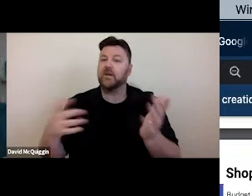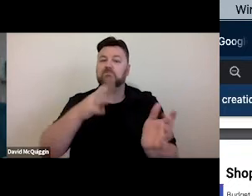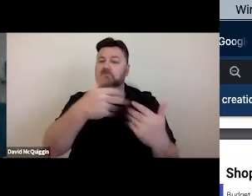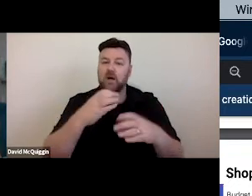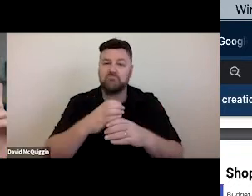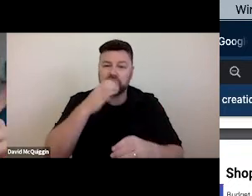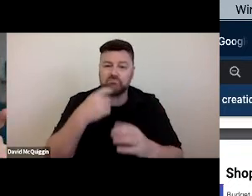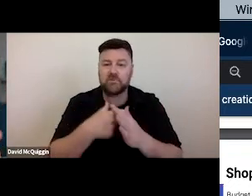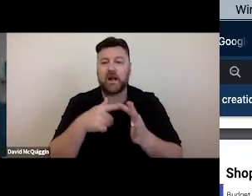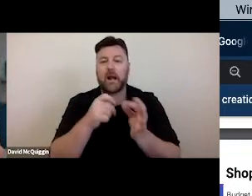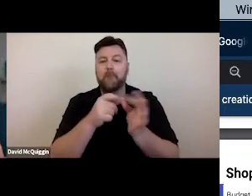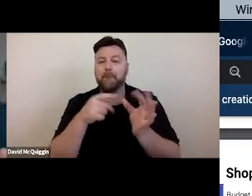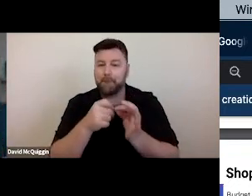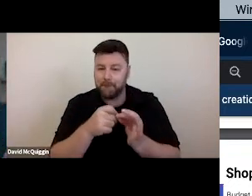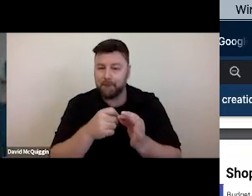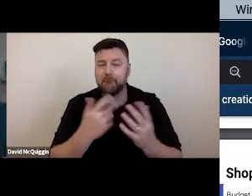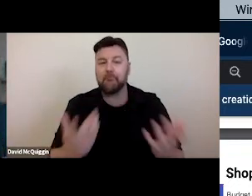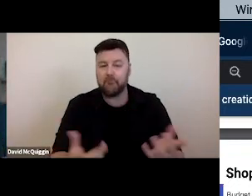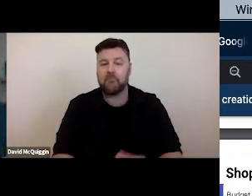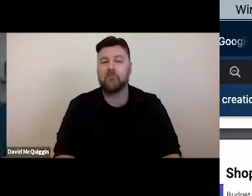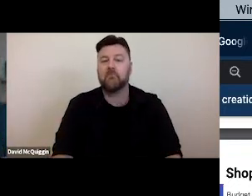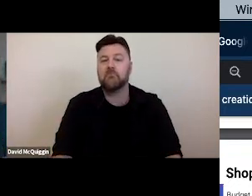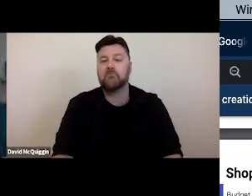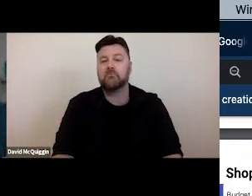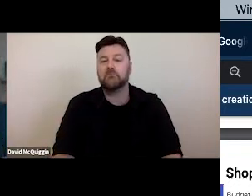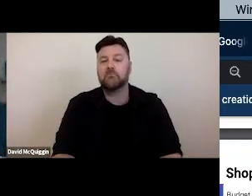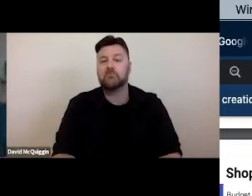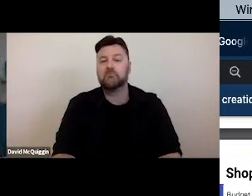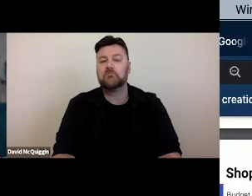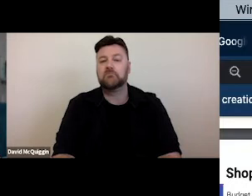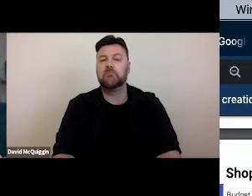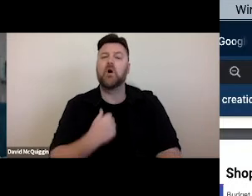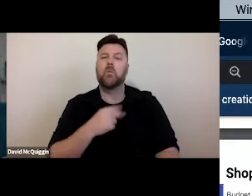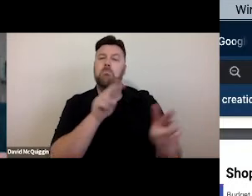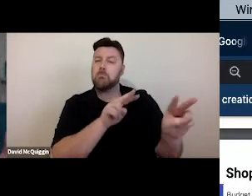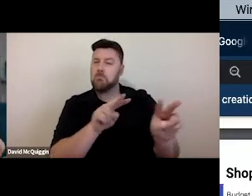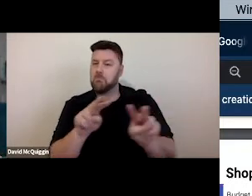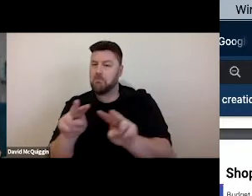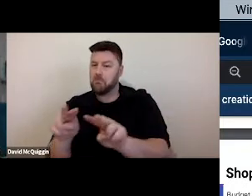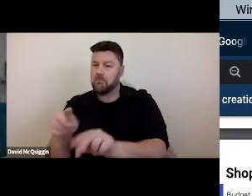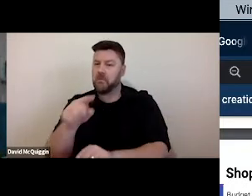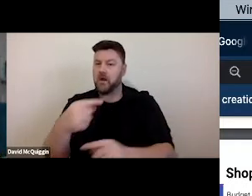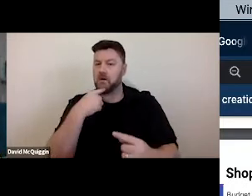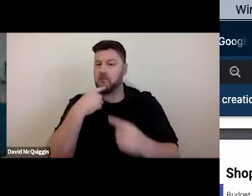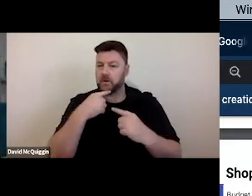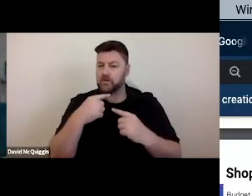things like that, from a local kebab place. So the venues started to